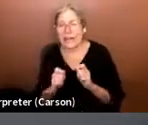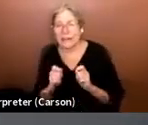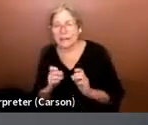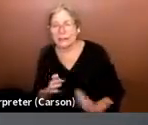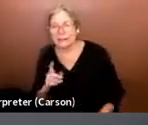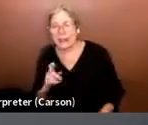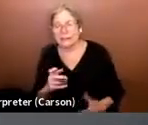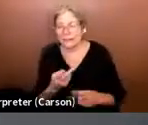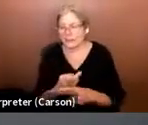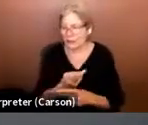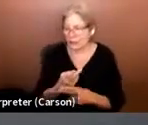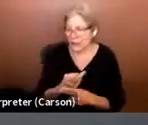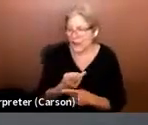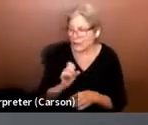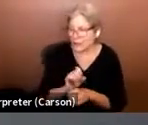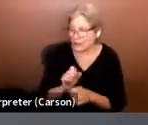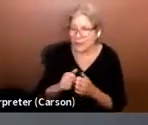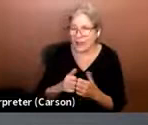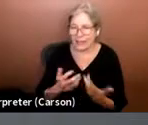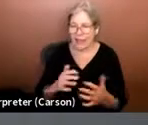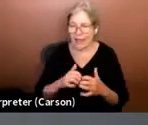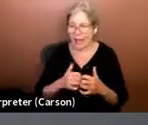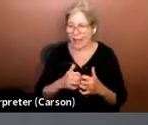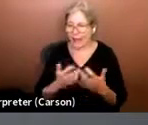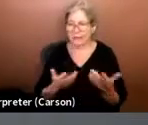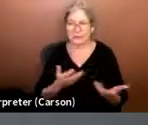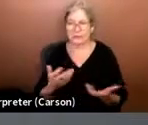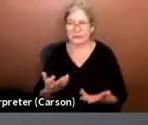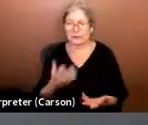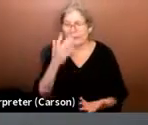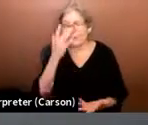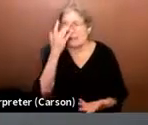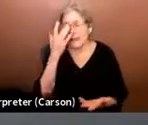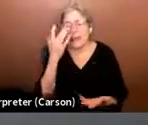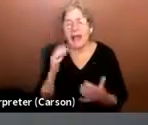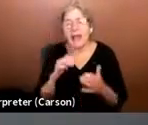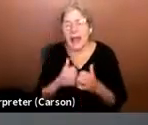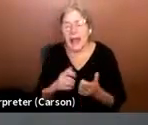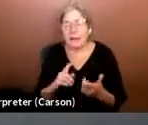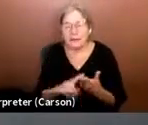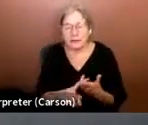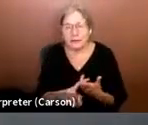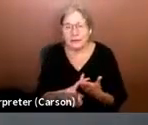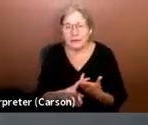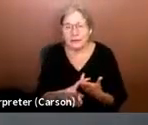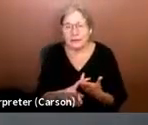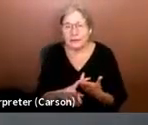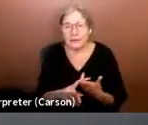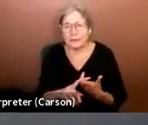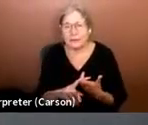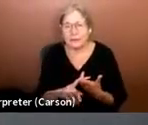ure out and work together how to bring that experience